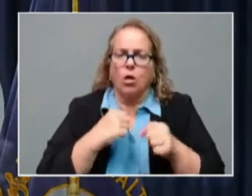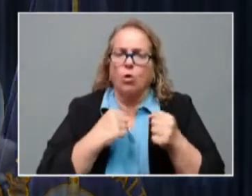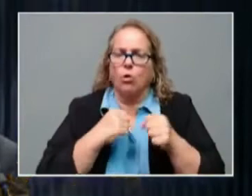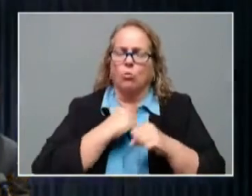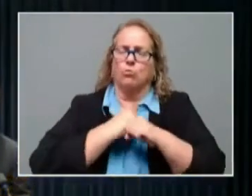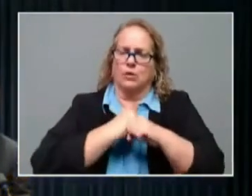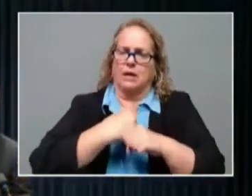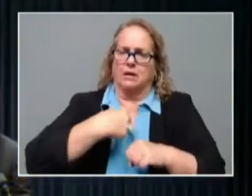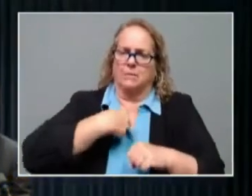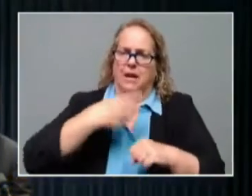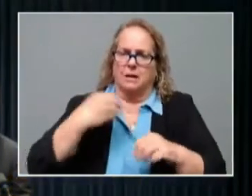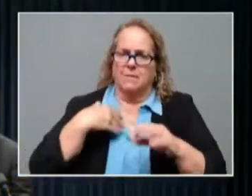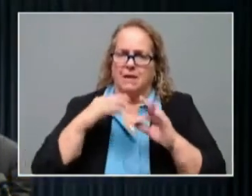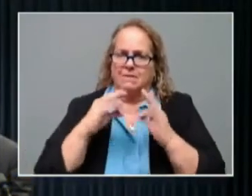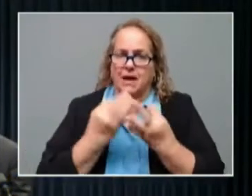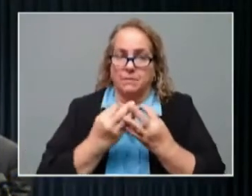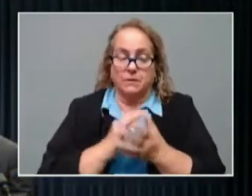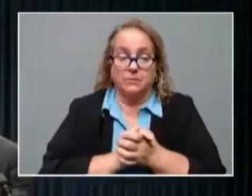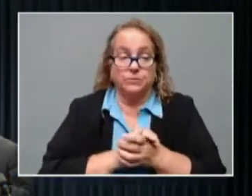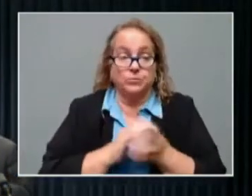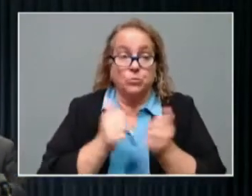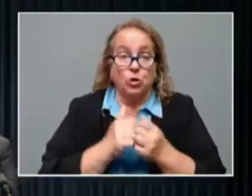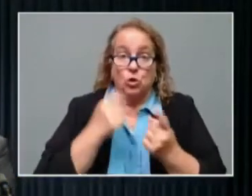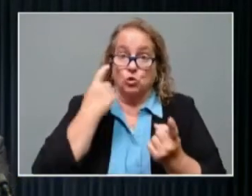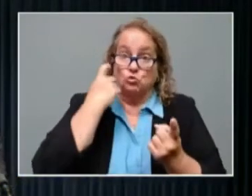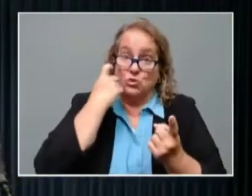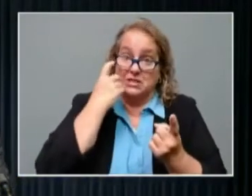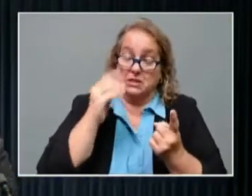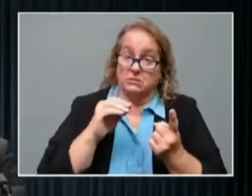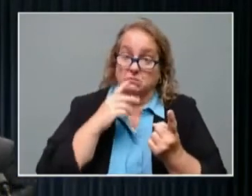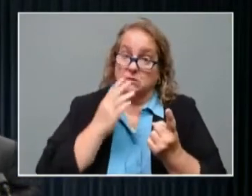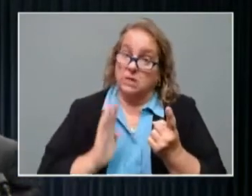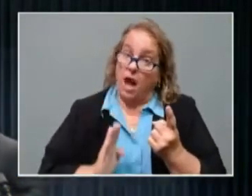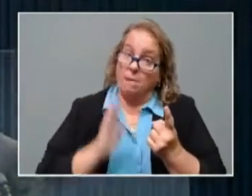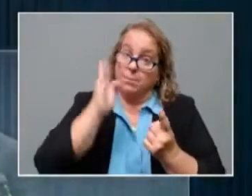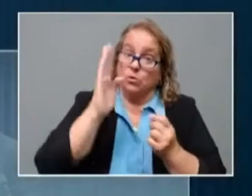recent spike of the delta variant um it seems to be pretty contagious. So we